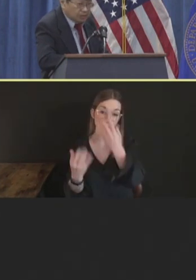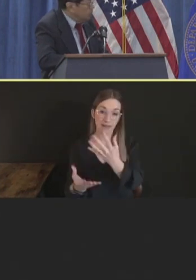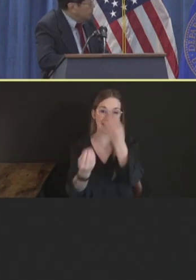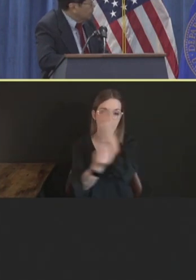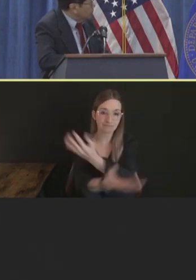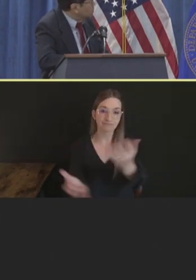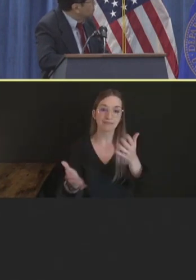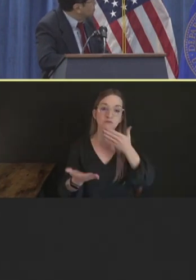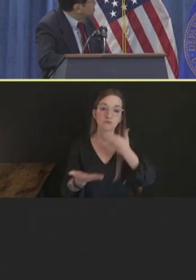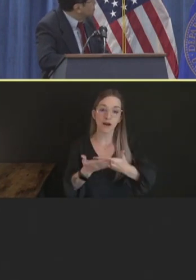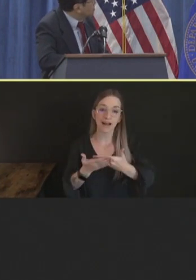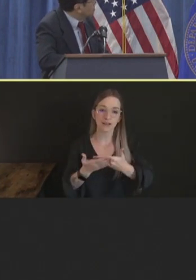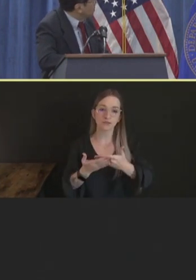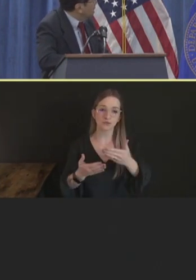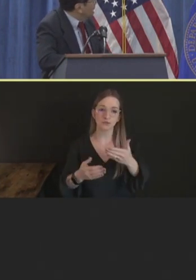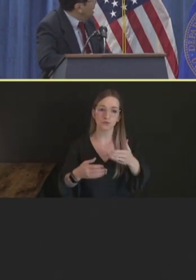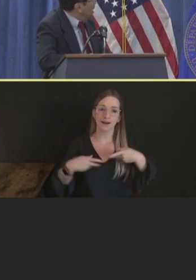to be built.